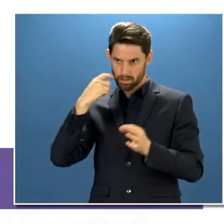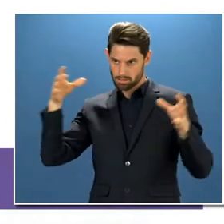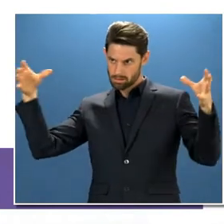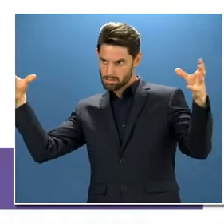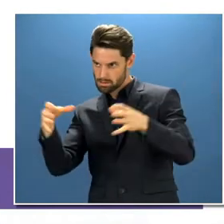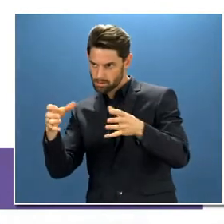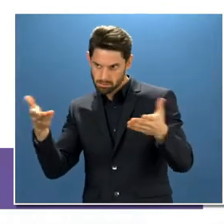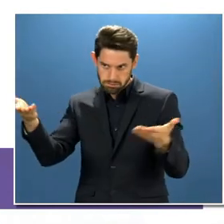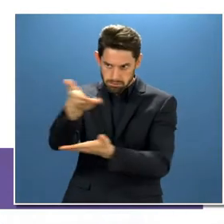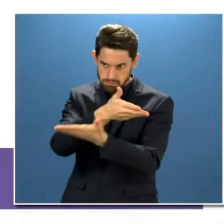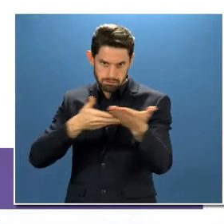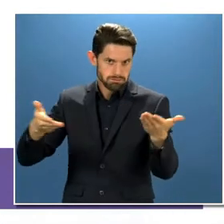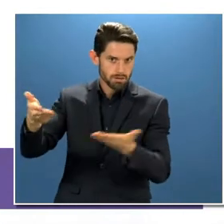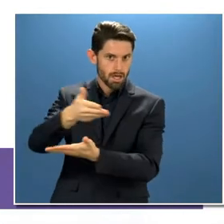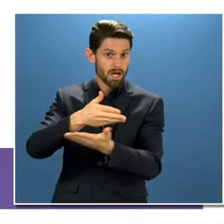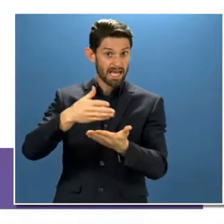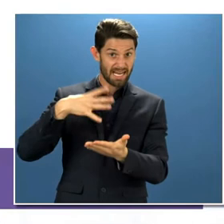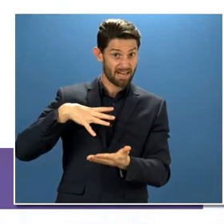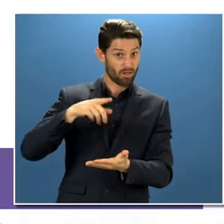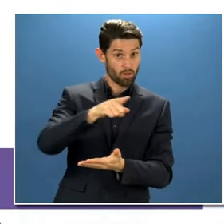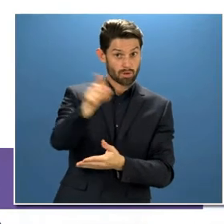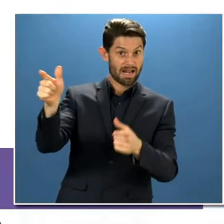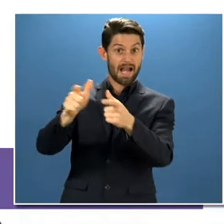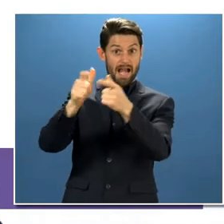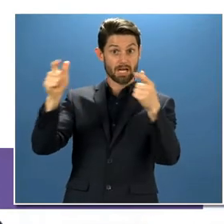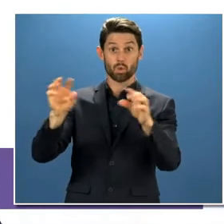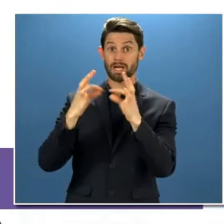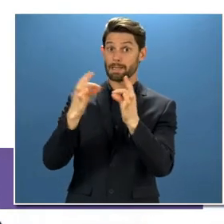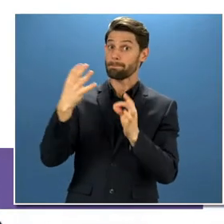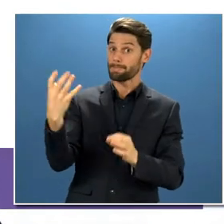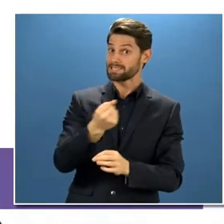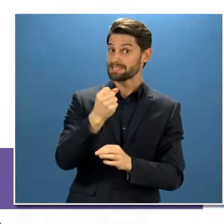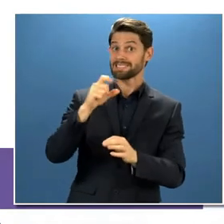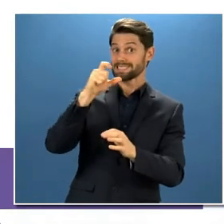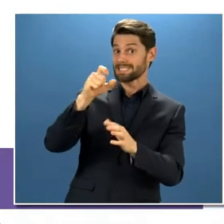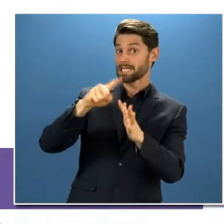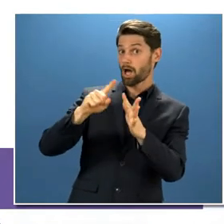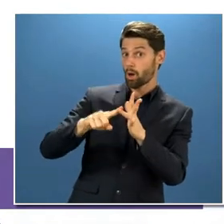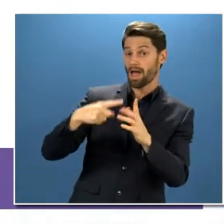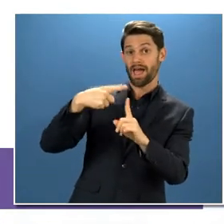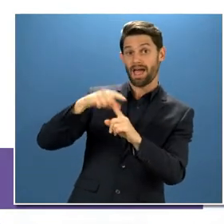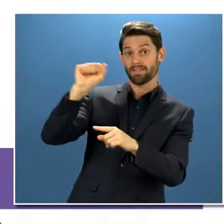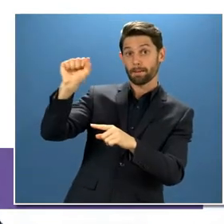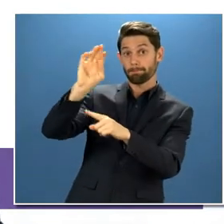from the highest level of the organisations, being the CEO and the board --- Are these public or private sector organisations?